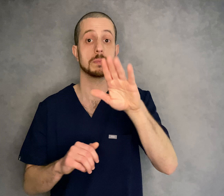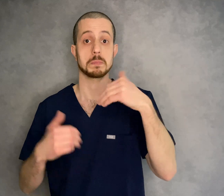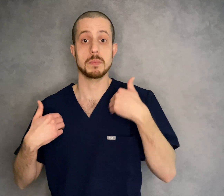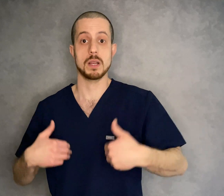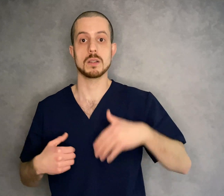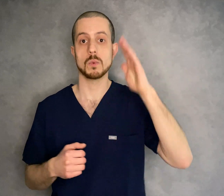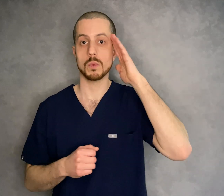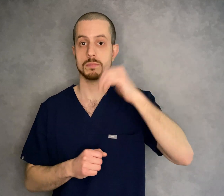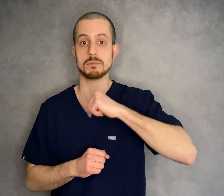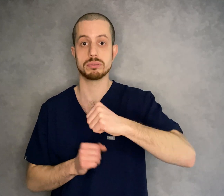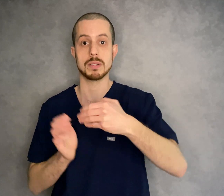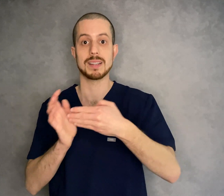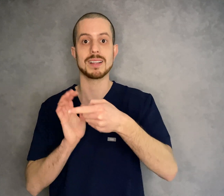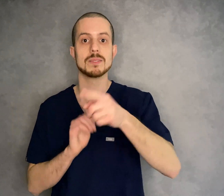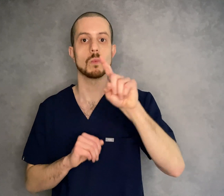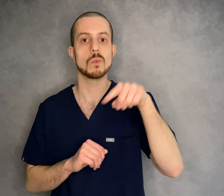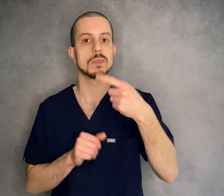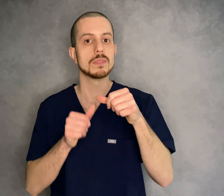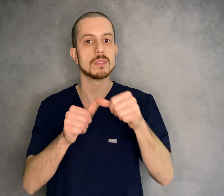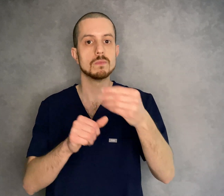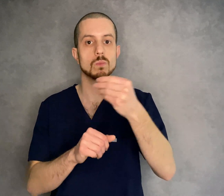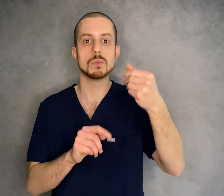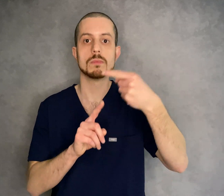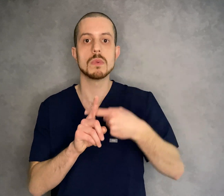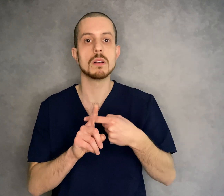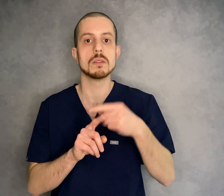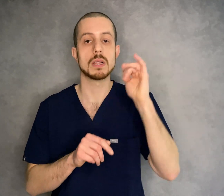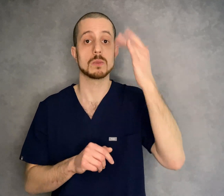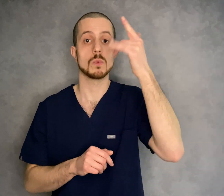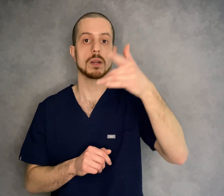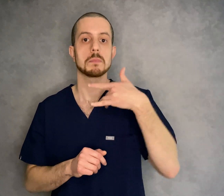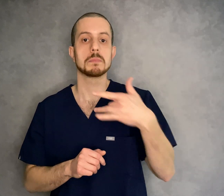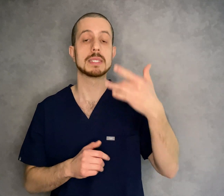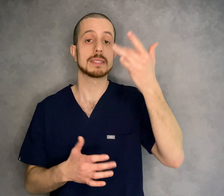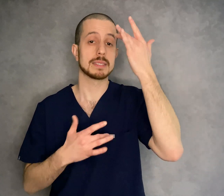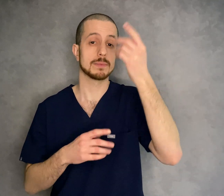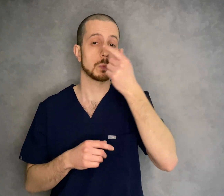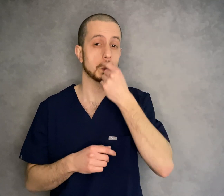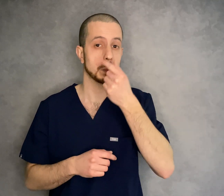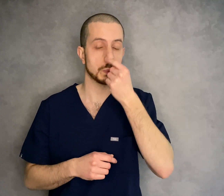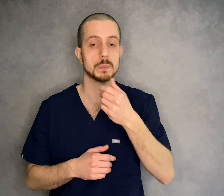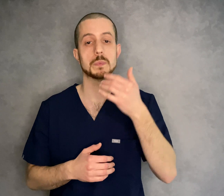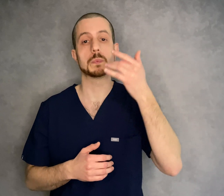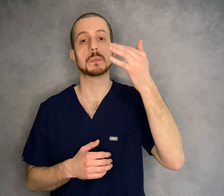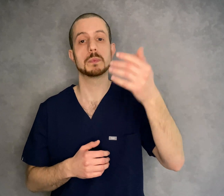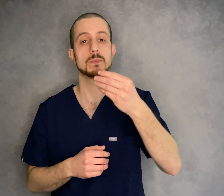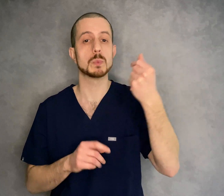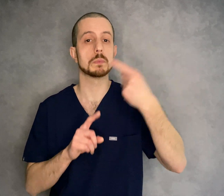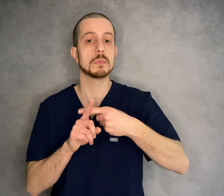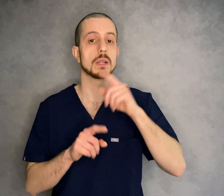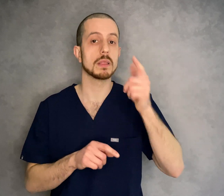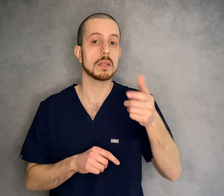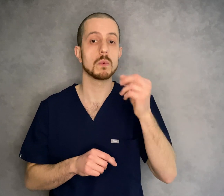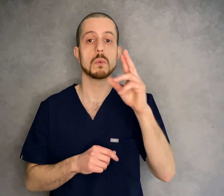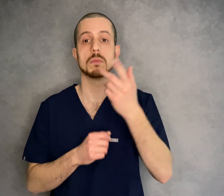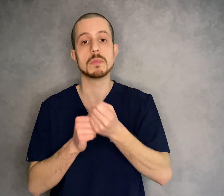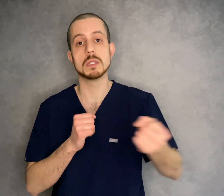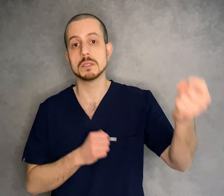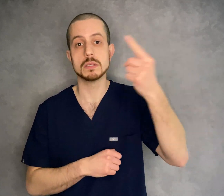your immunity wanes after a few months. That's why you can get a cold every few months or every year.